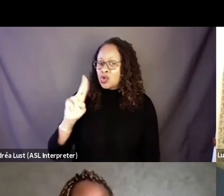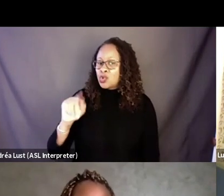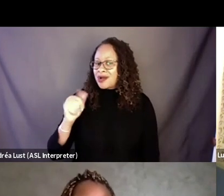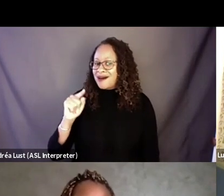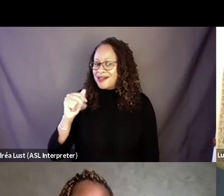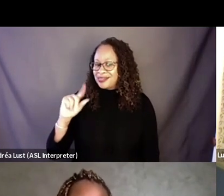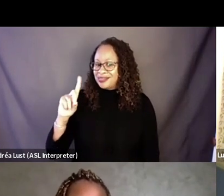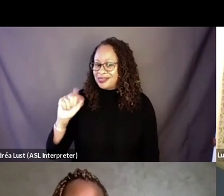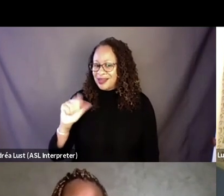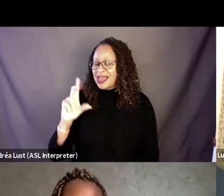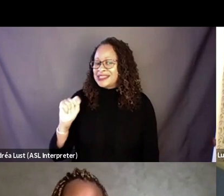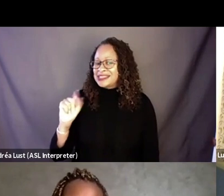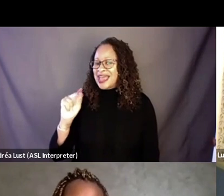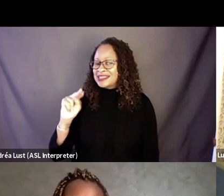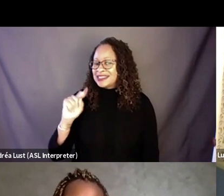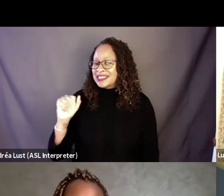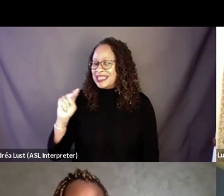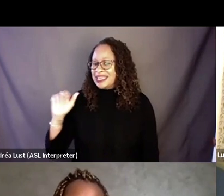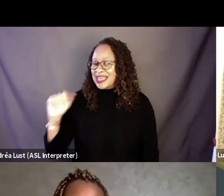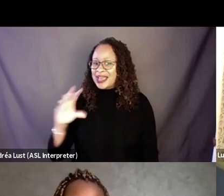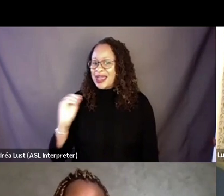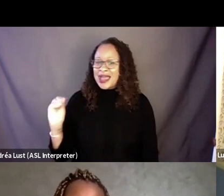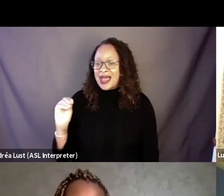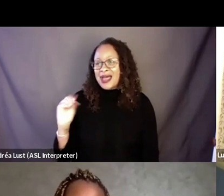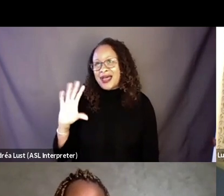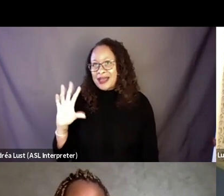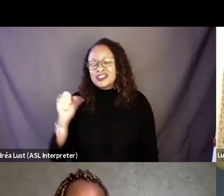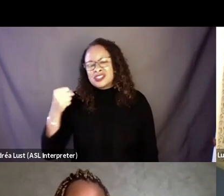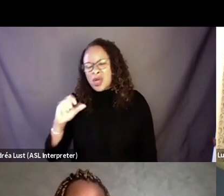of how crazy the year has been in some of these spaces.